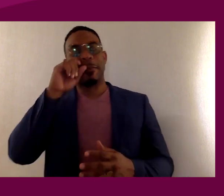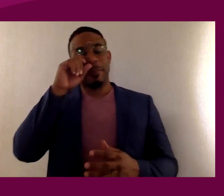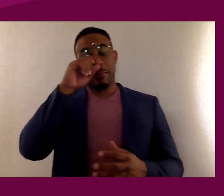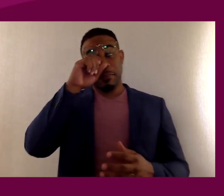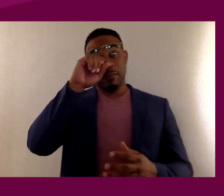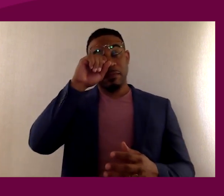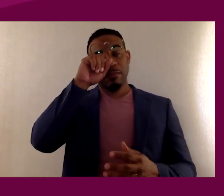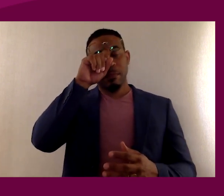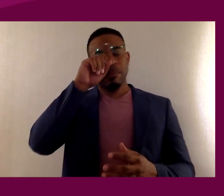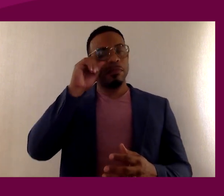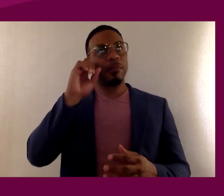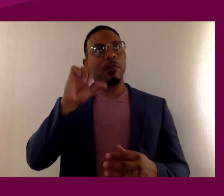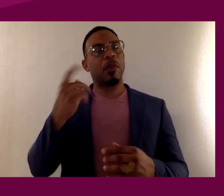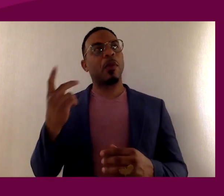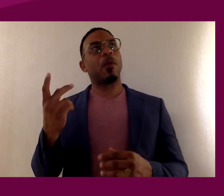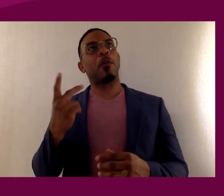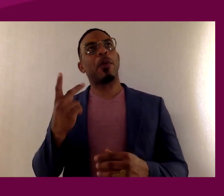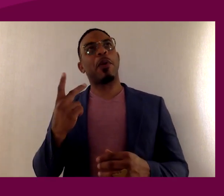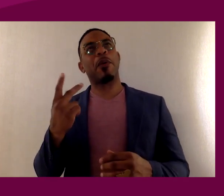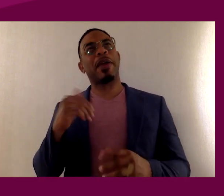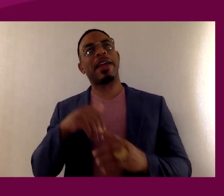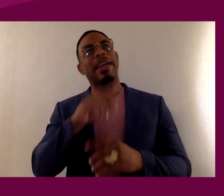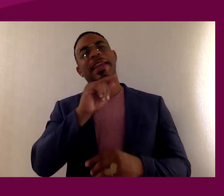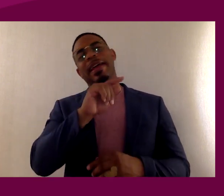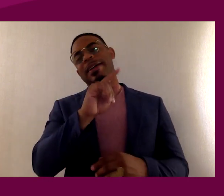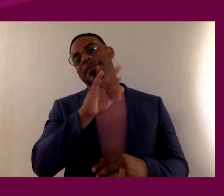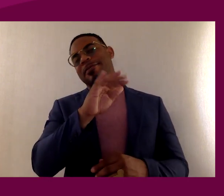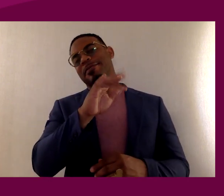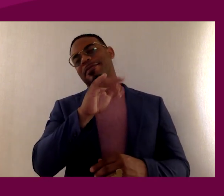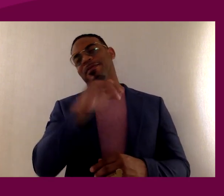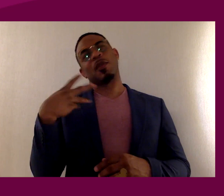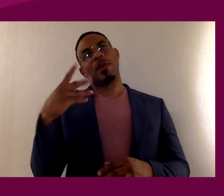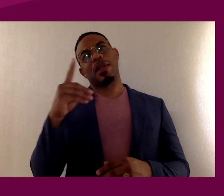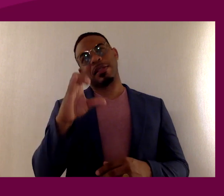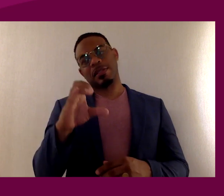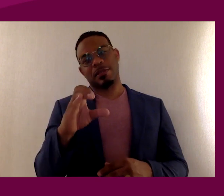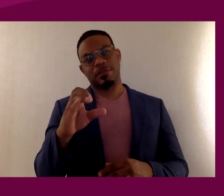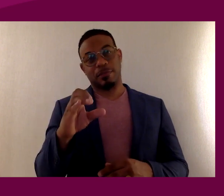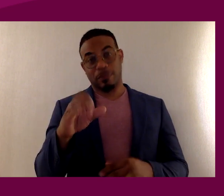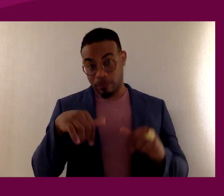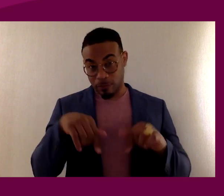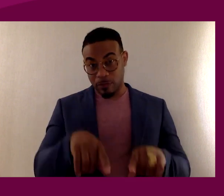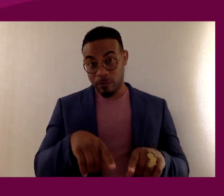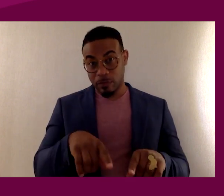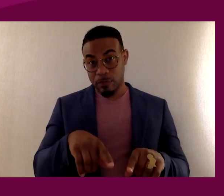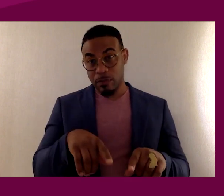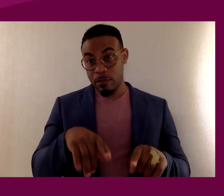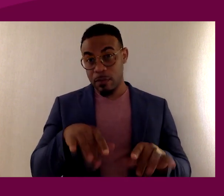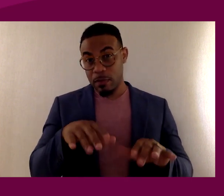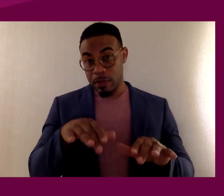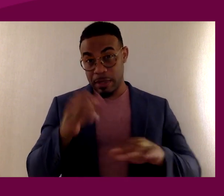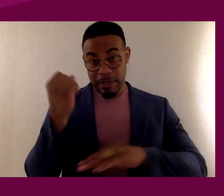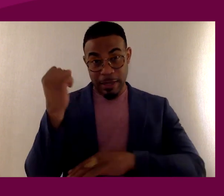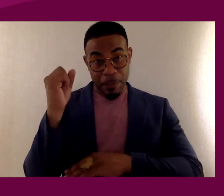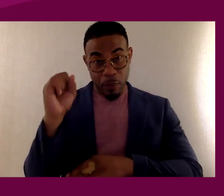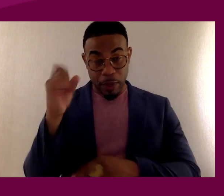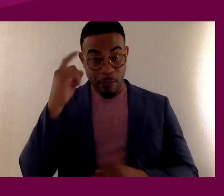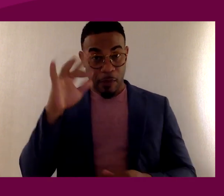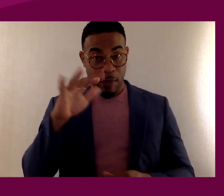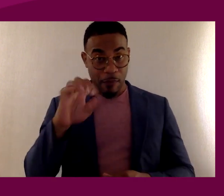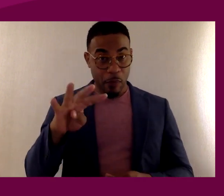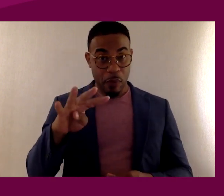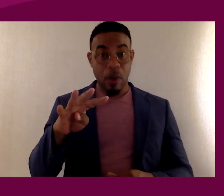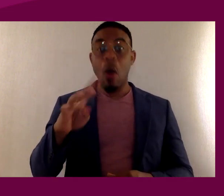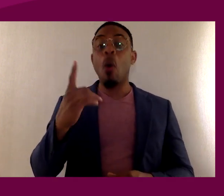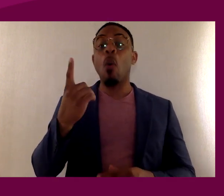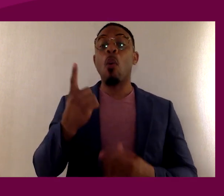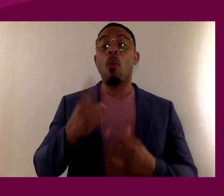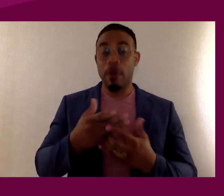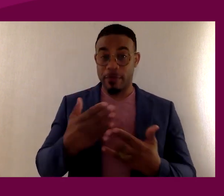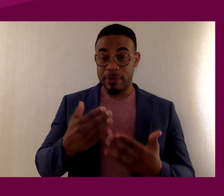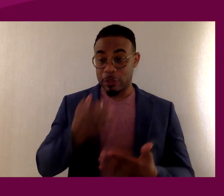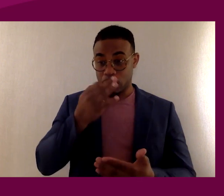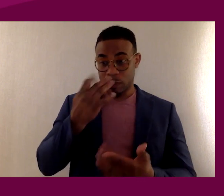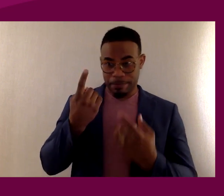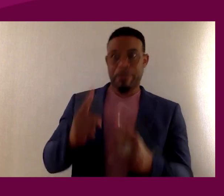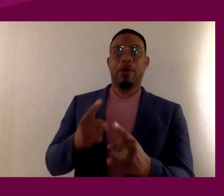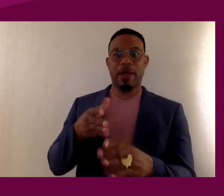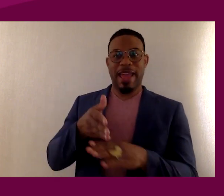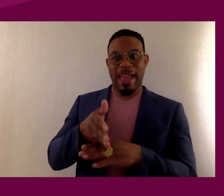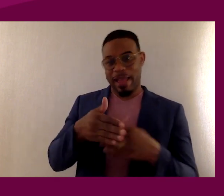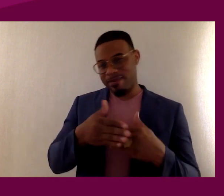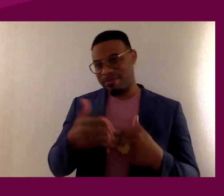moment, when we were in Washington, D.C. during these demonstrations for 504, one of the things